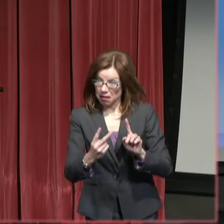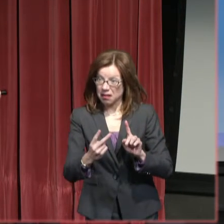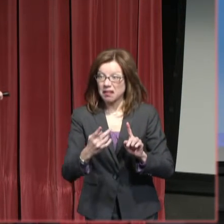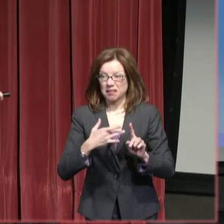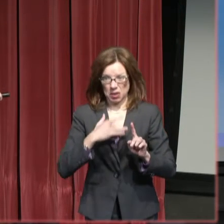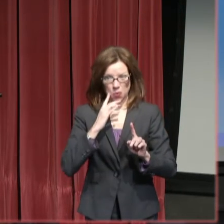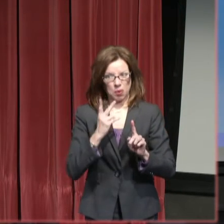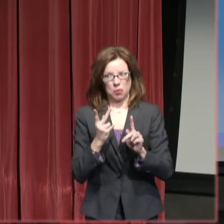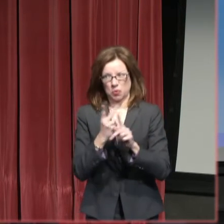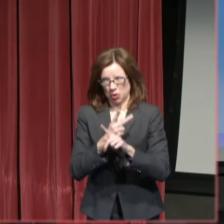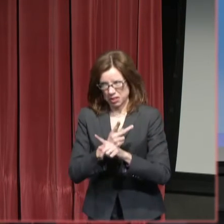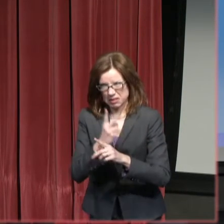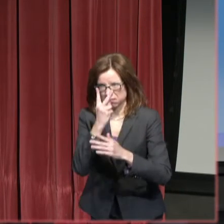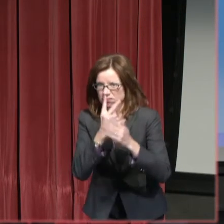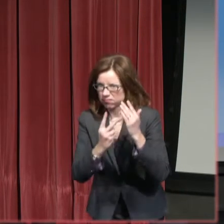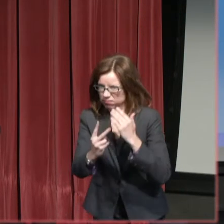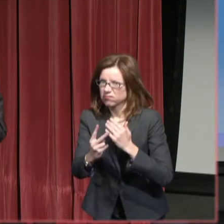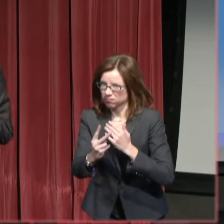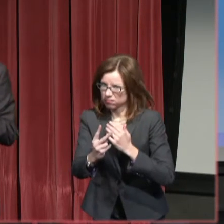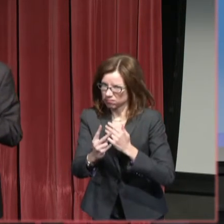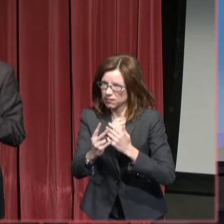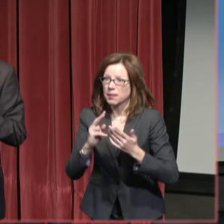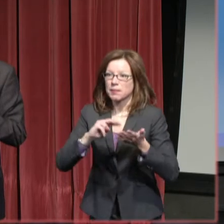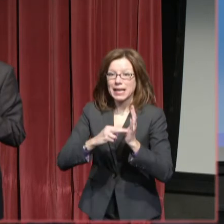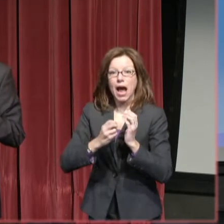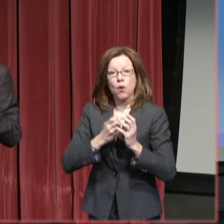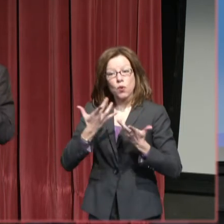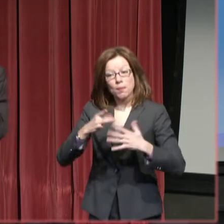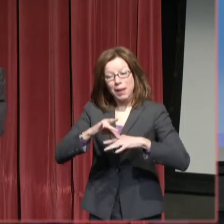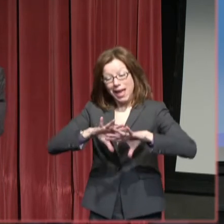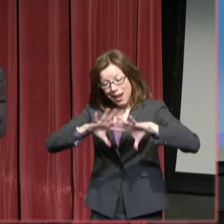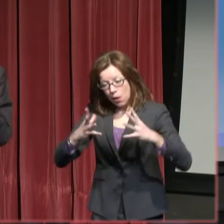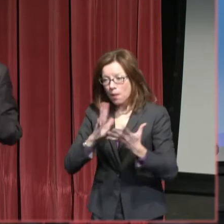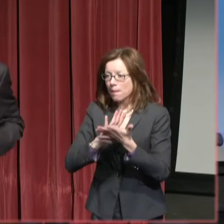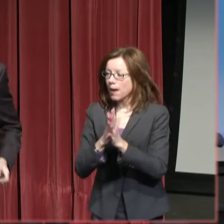which is going to take us to more than 4 degrees of warming by the year 2100.